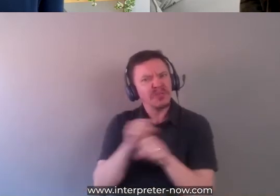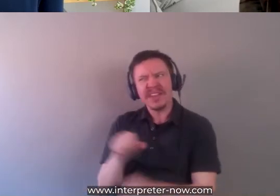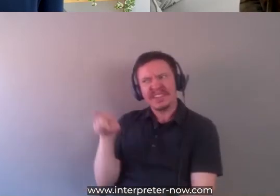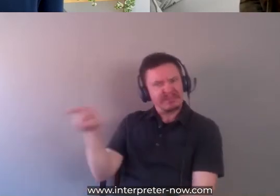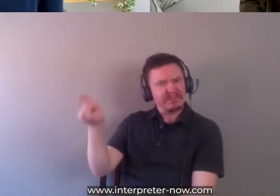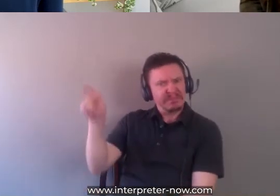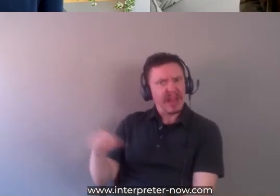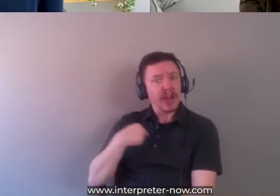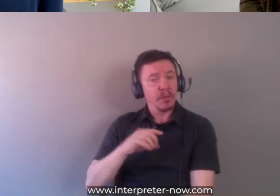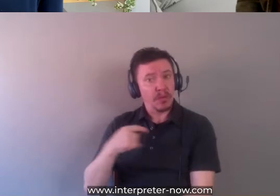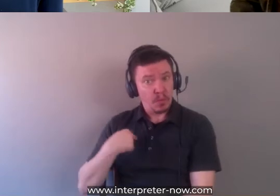data.